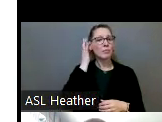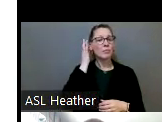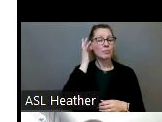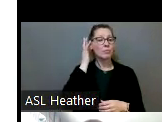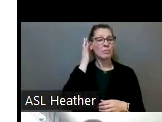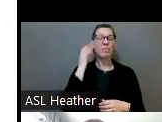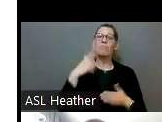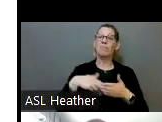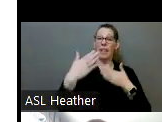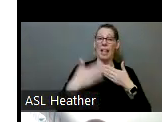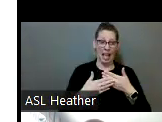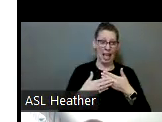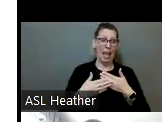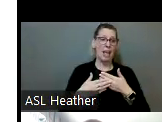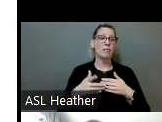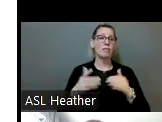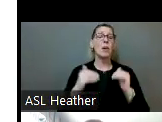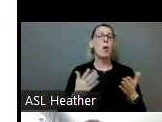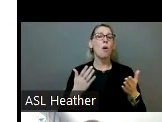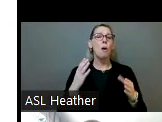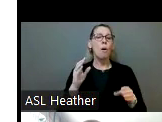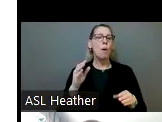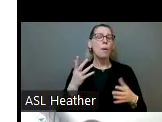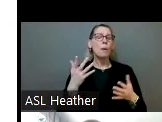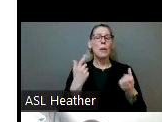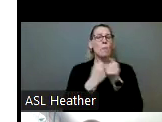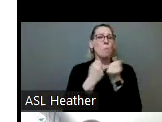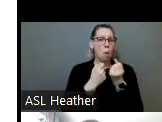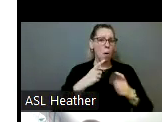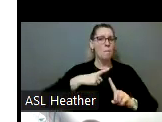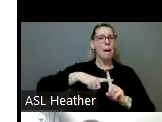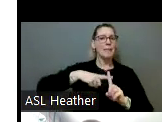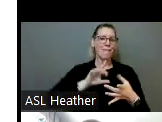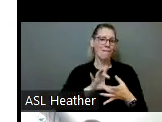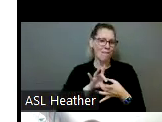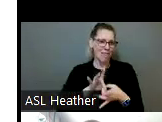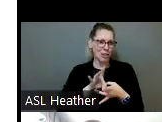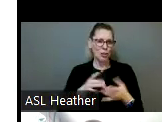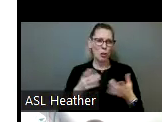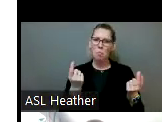Next is promoting positive relationships - what structures are in place to build the